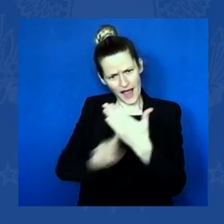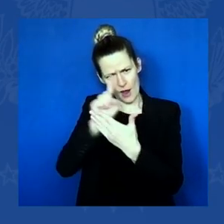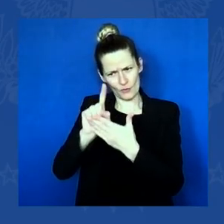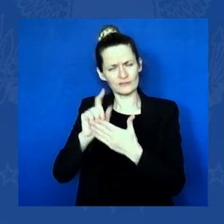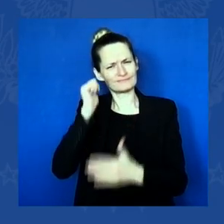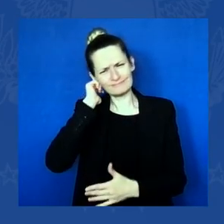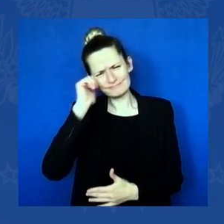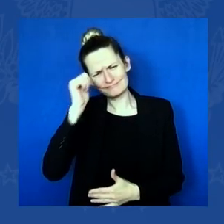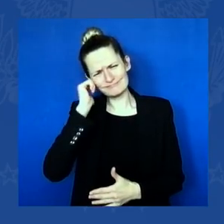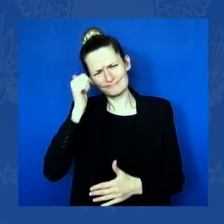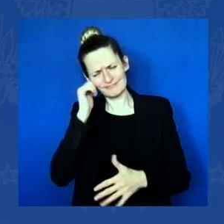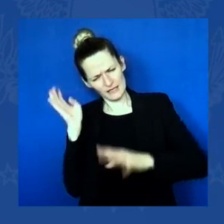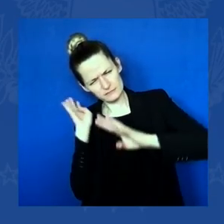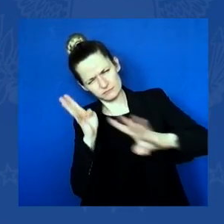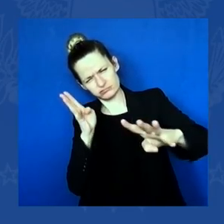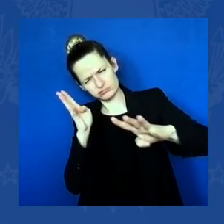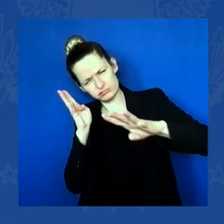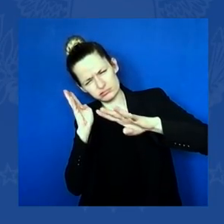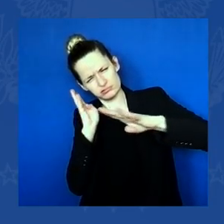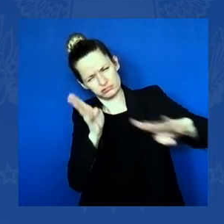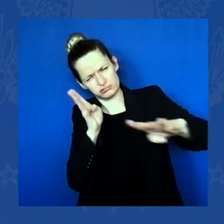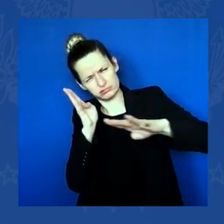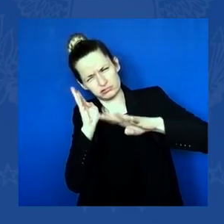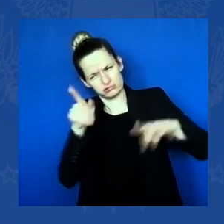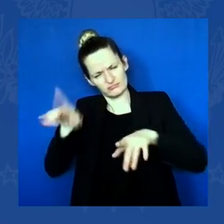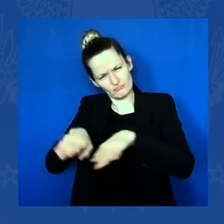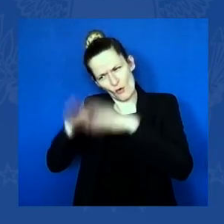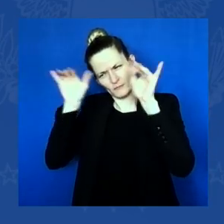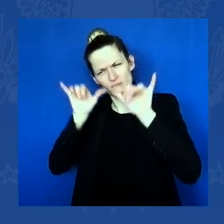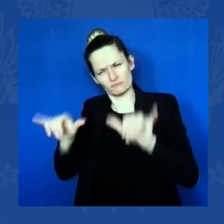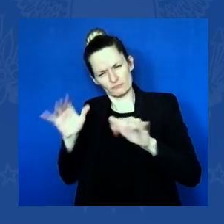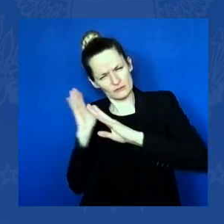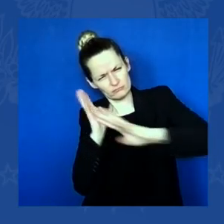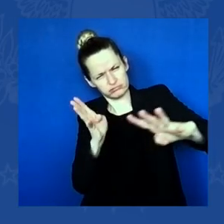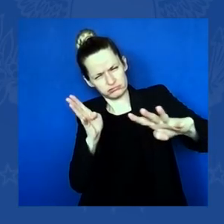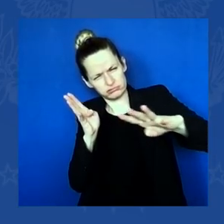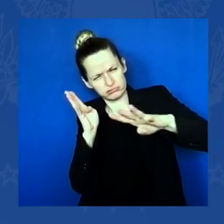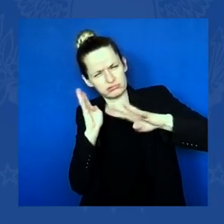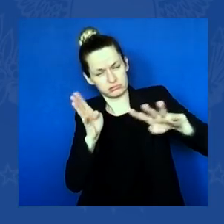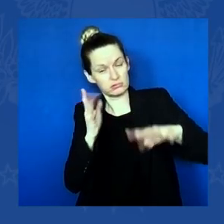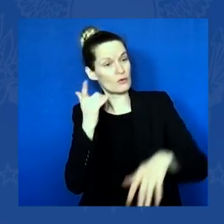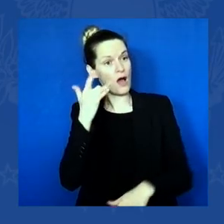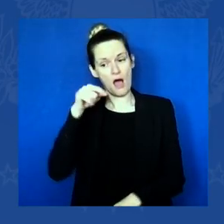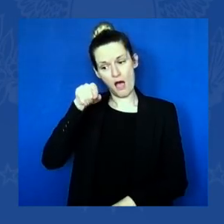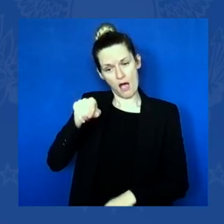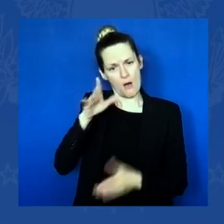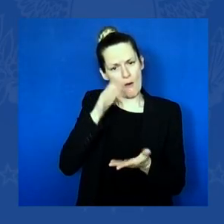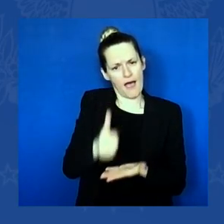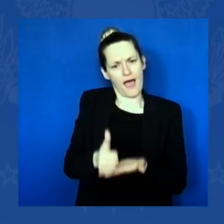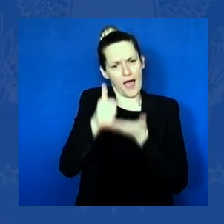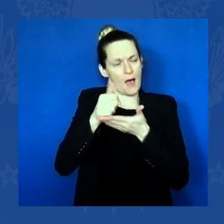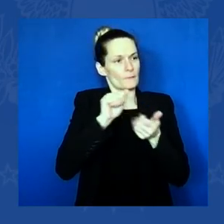it's going to help get goods on the shelves faster. And our Build Back Better framework provides,